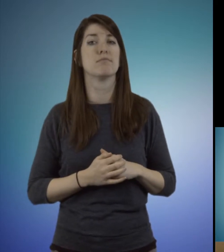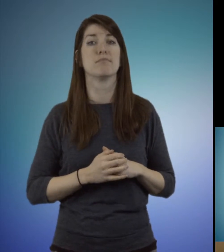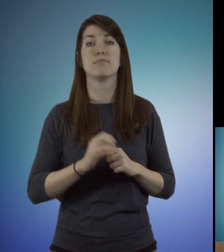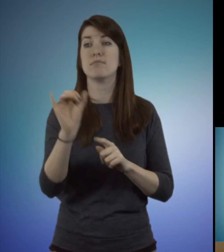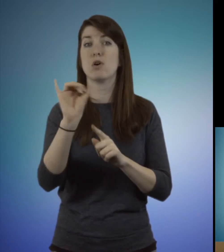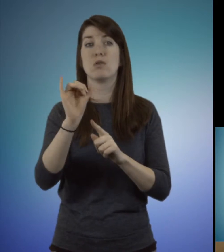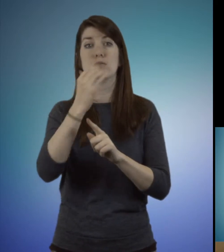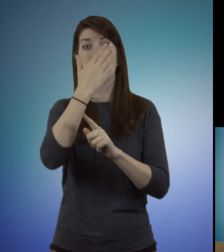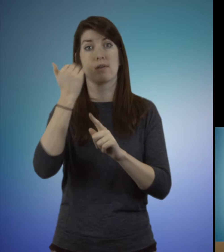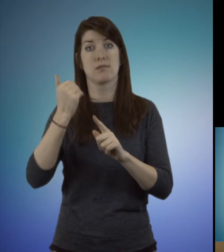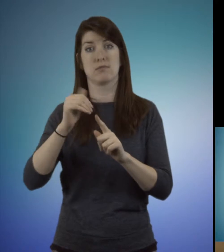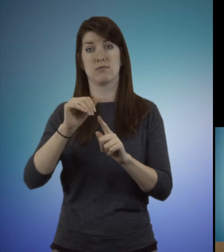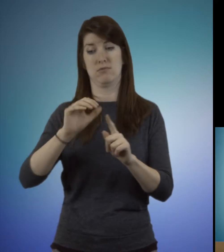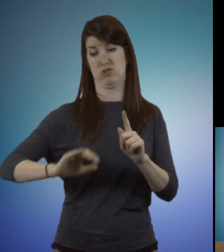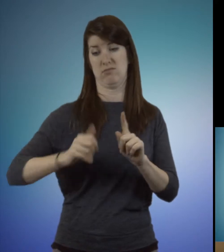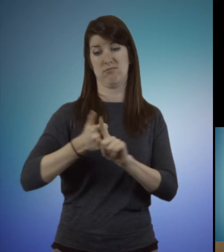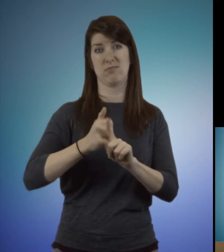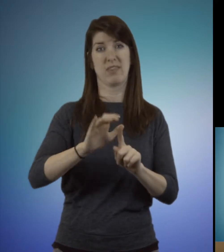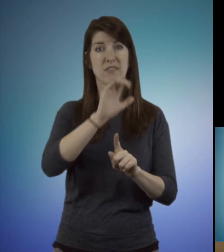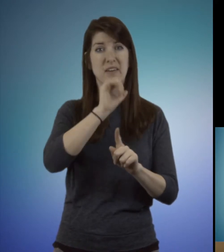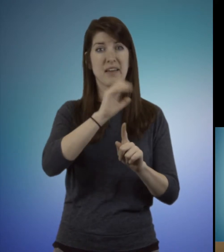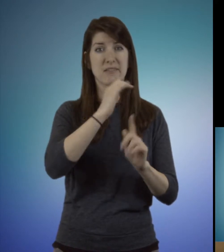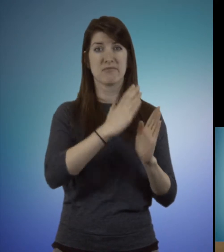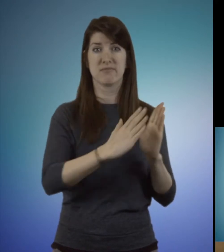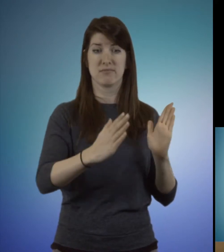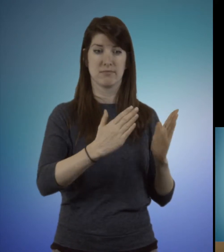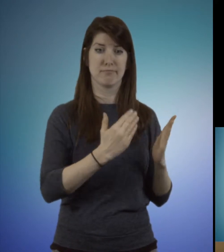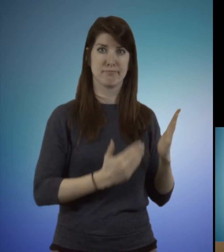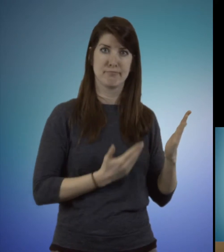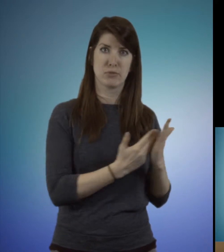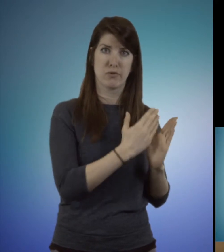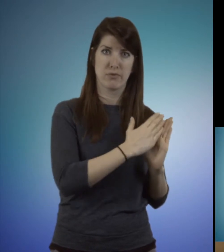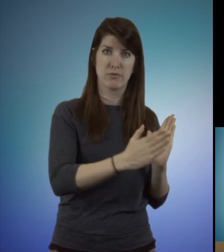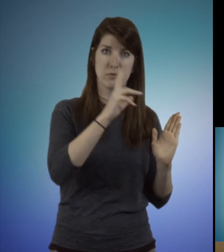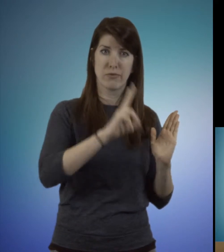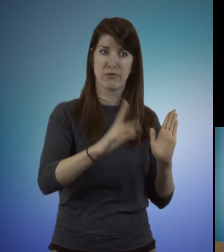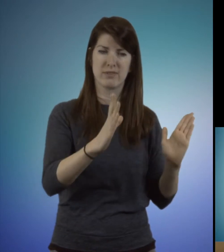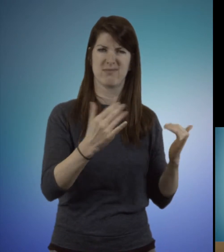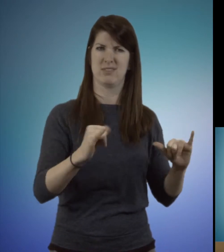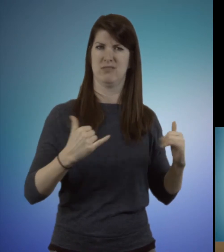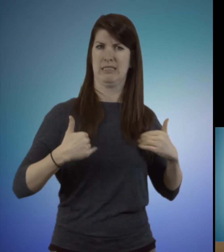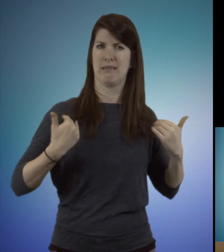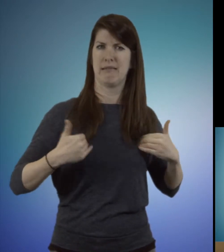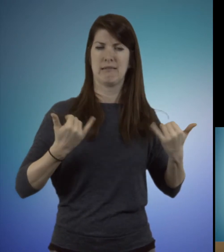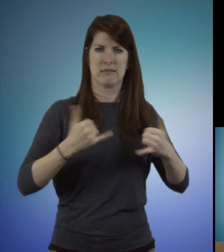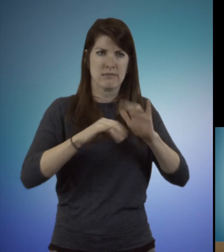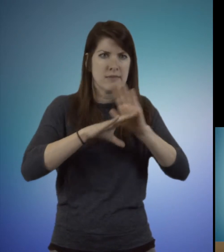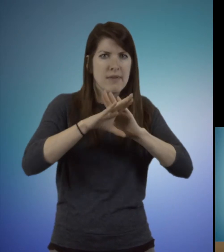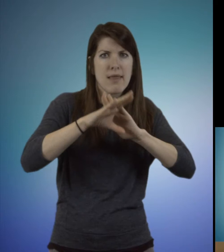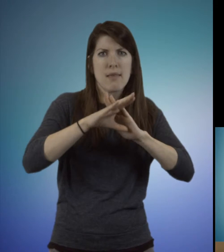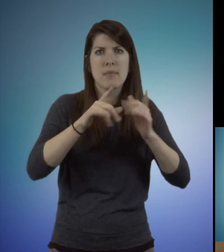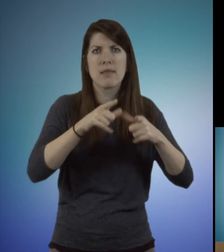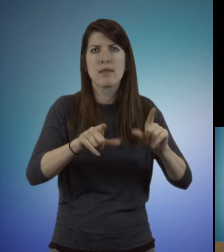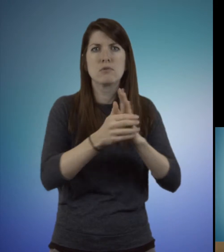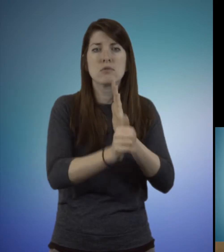It can also mean, because of the child's age, being birth to 3 and young, and still developing language skills,